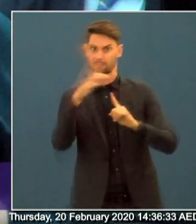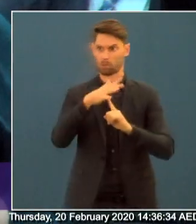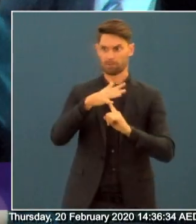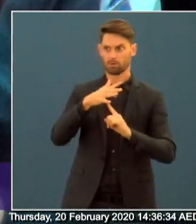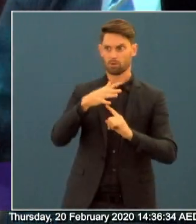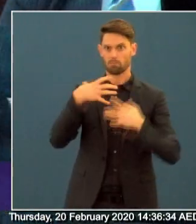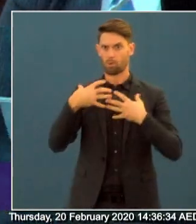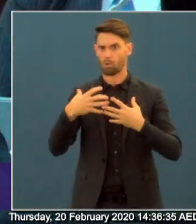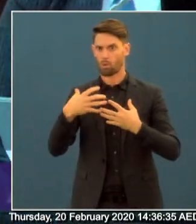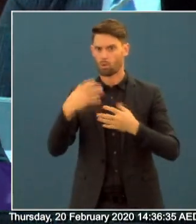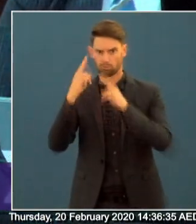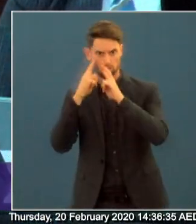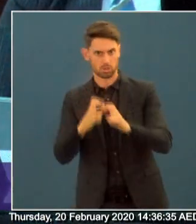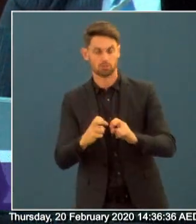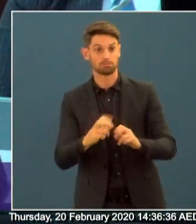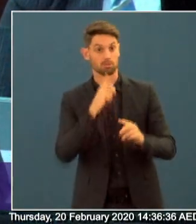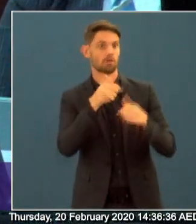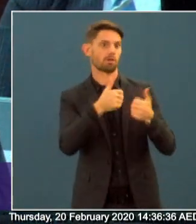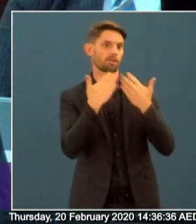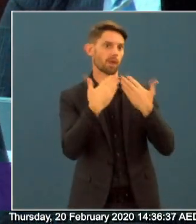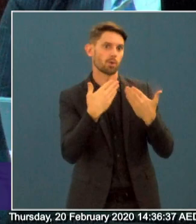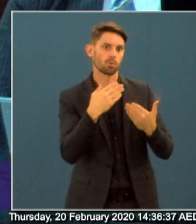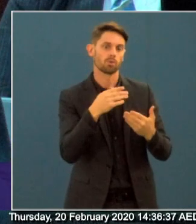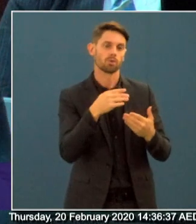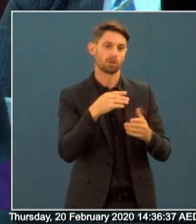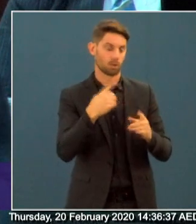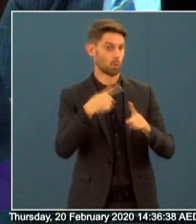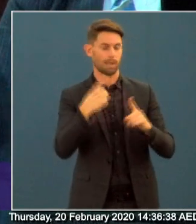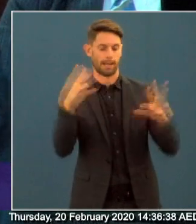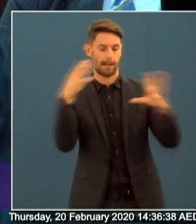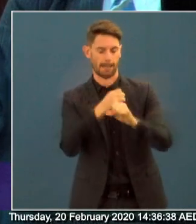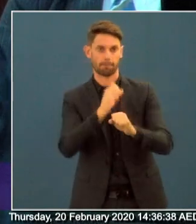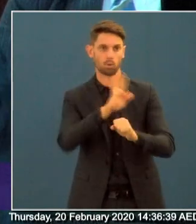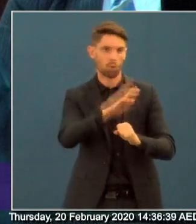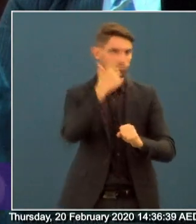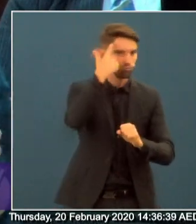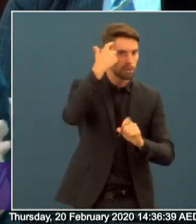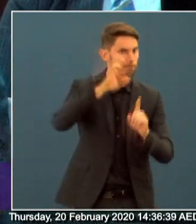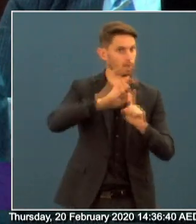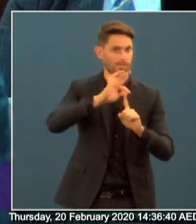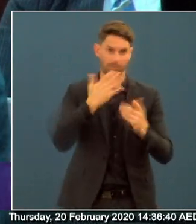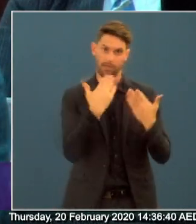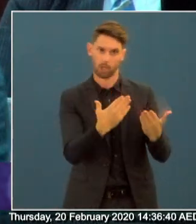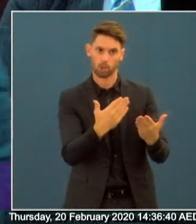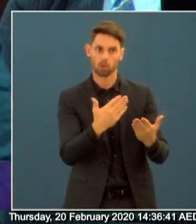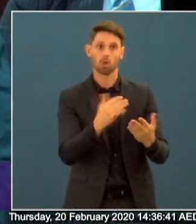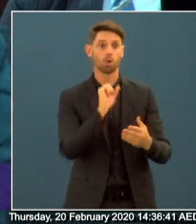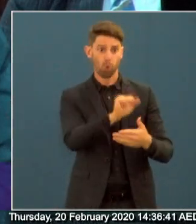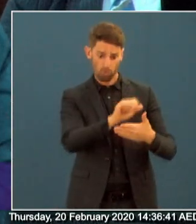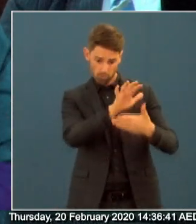which you've dealt with in some detail in the statement. You bring this altogether in the conclusion.